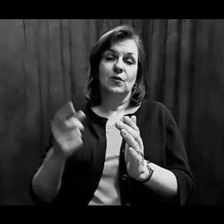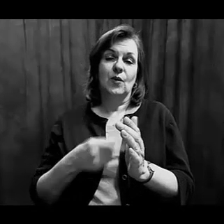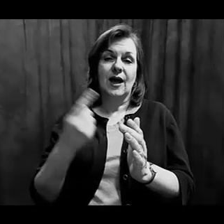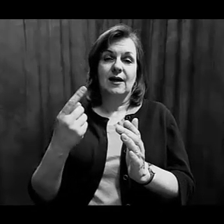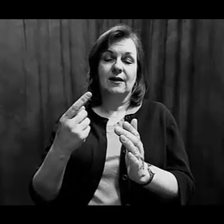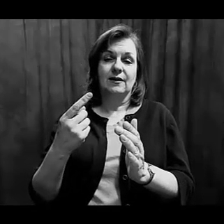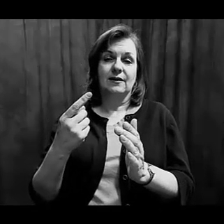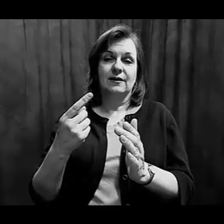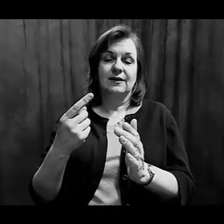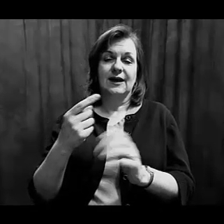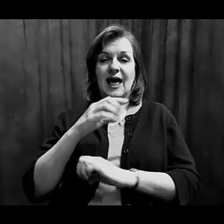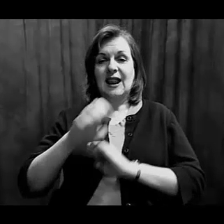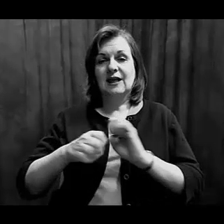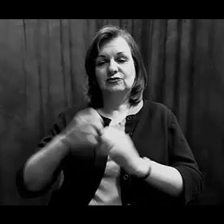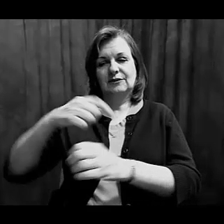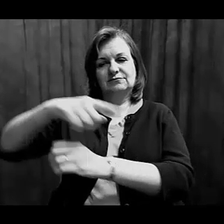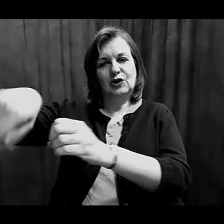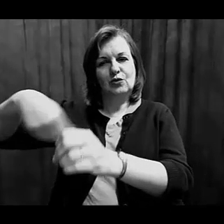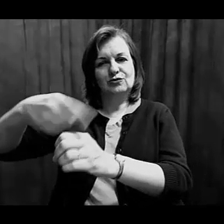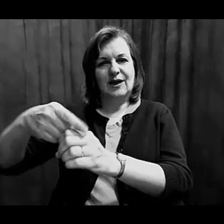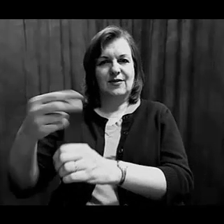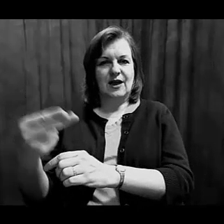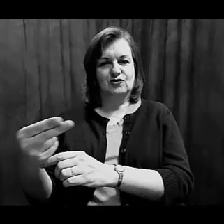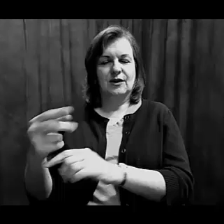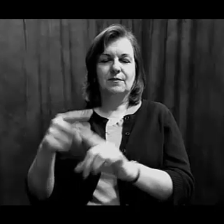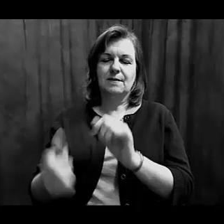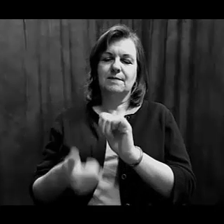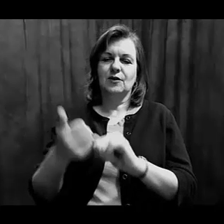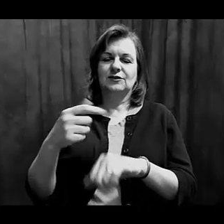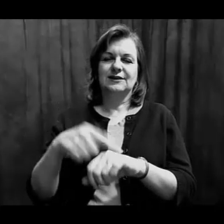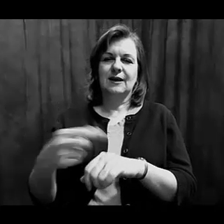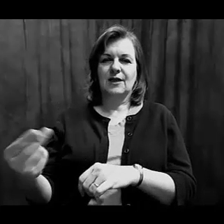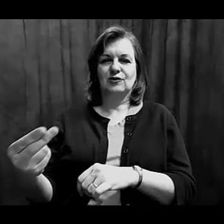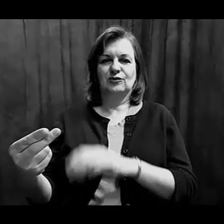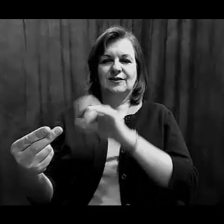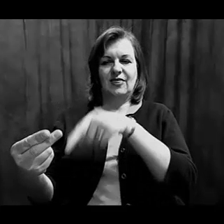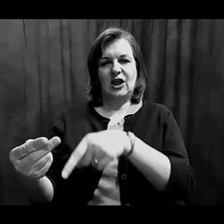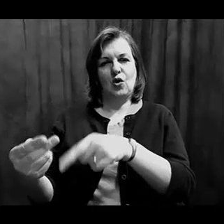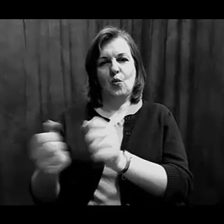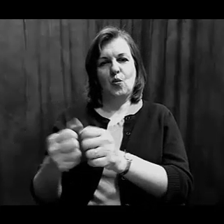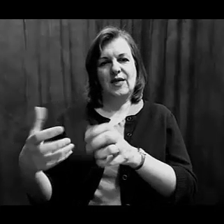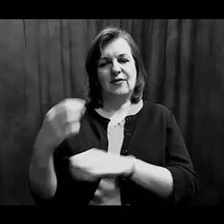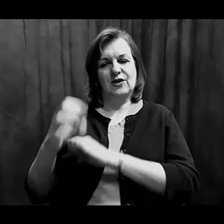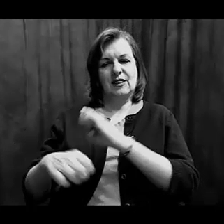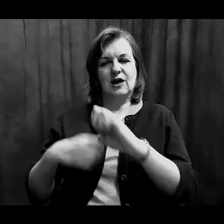isn't going to fight back -- it will occasionally get an electron wrapping around it but most of the time it's gonna